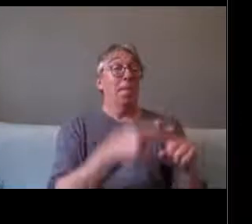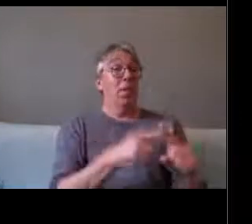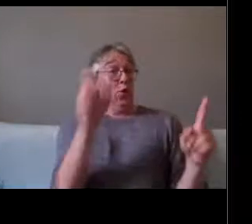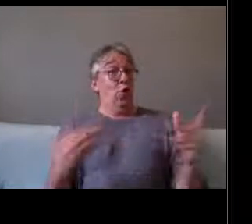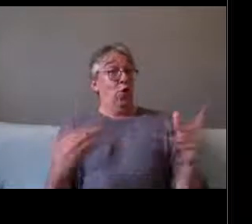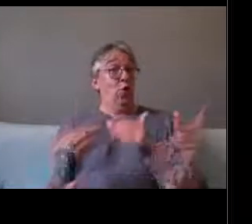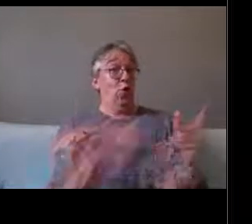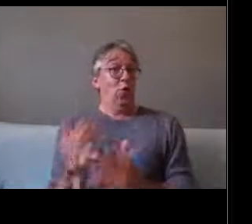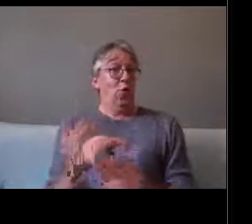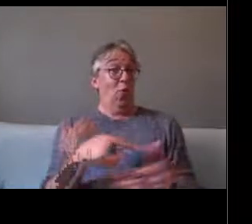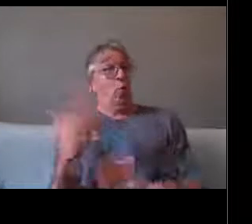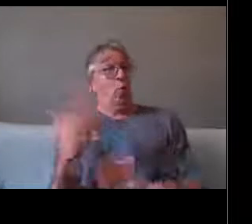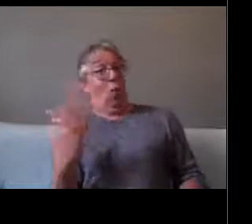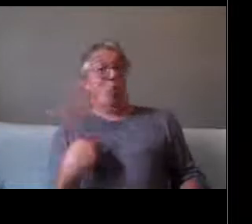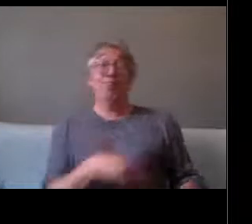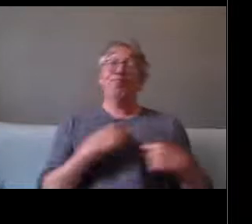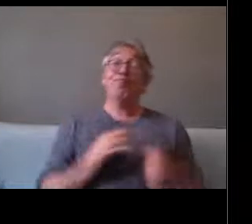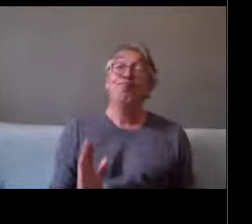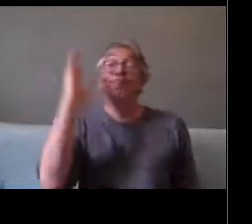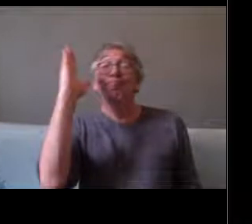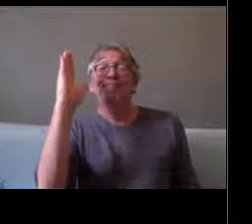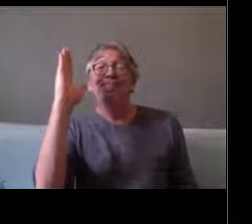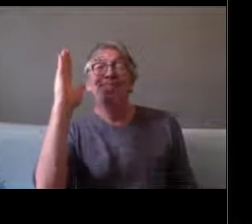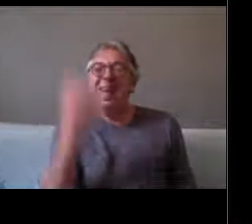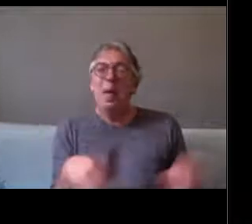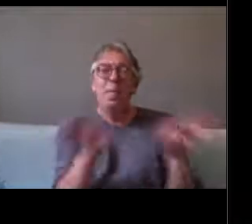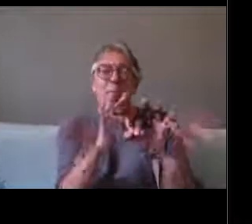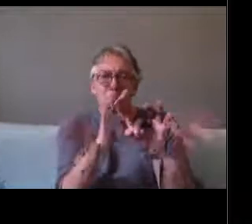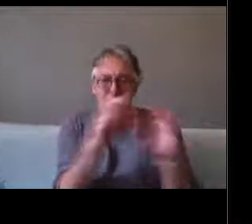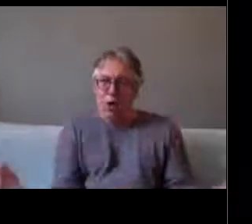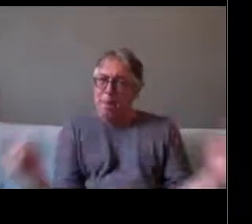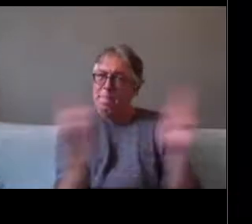When looking at inclusive volunteerism specially for the VIVID project